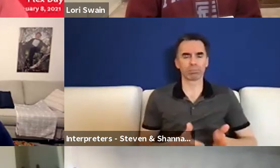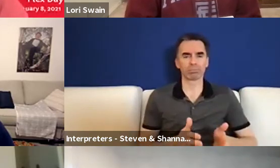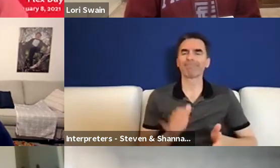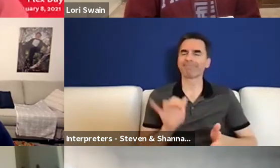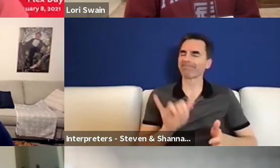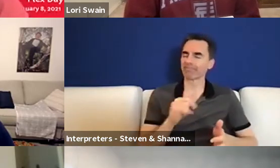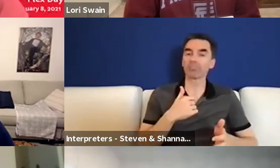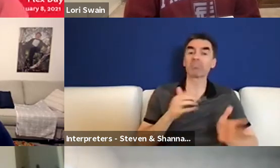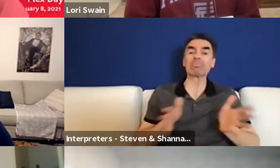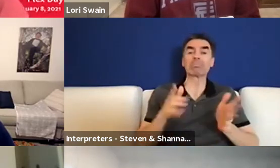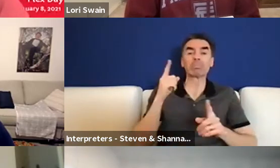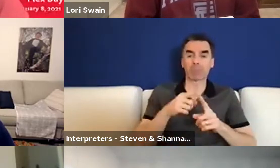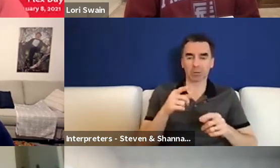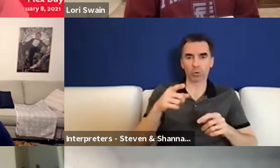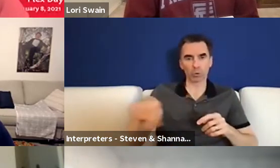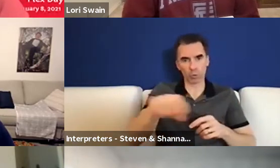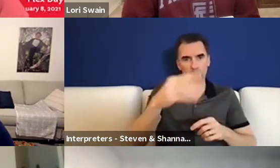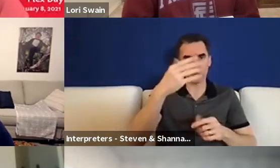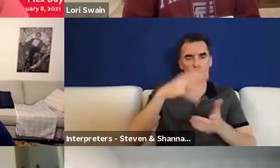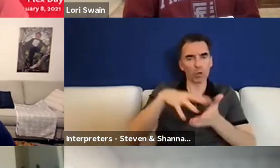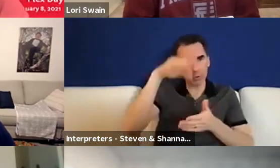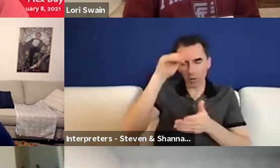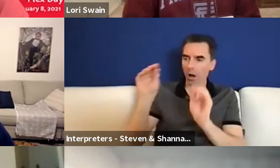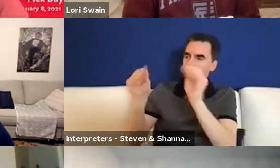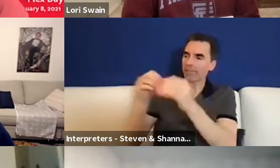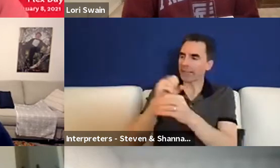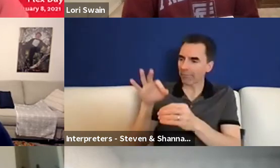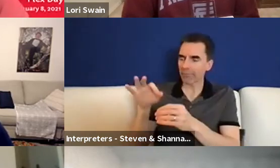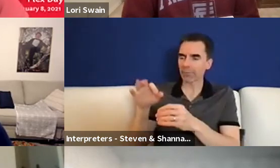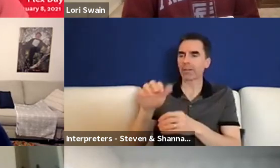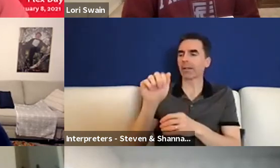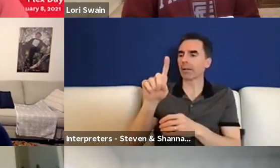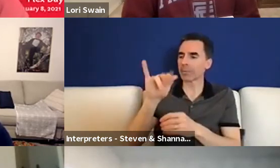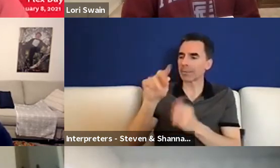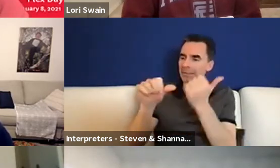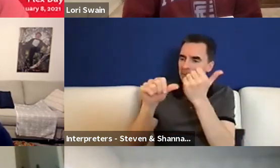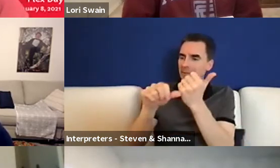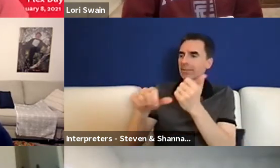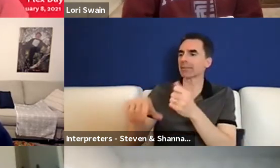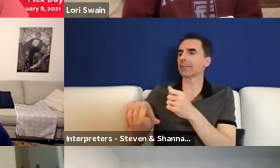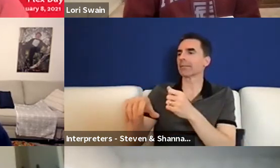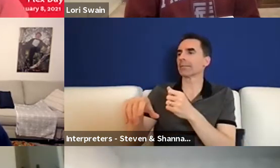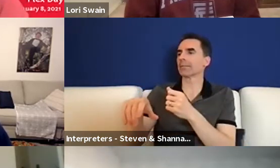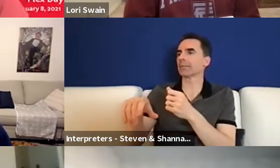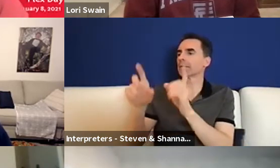guys to get to know the office staff, the admin assistants, the admin aides, and the department chairs the faculty in your